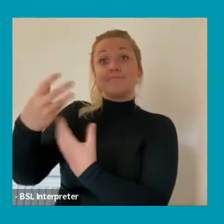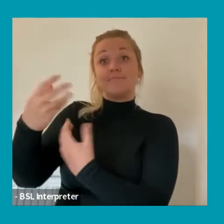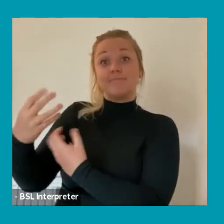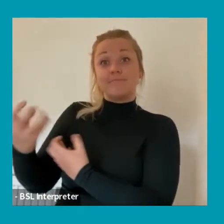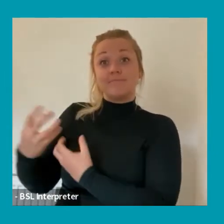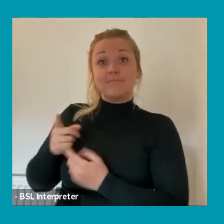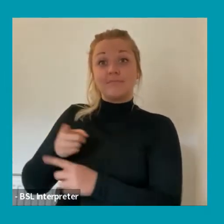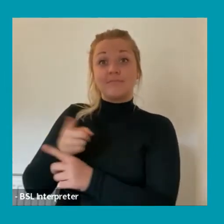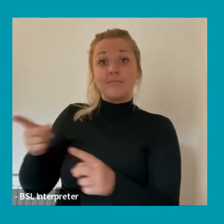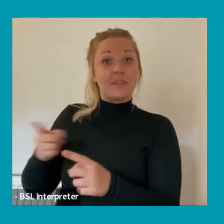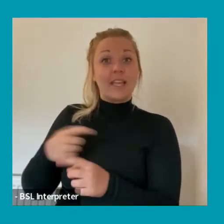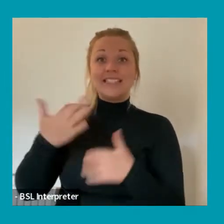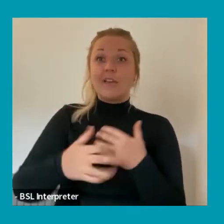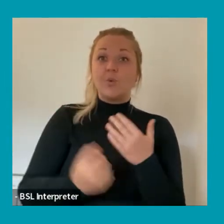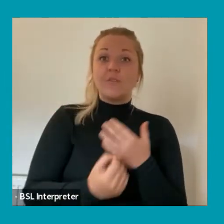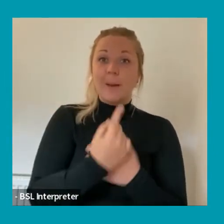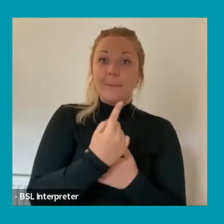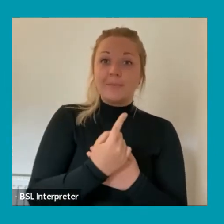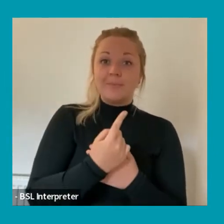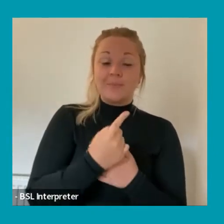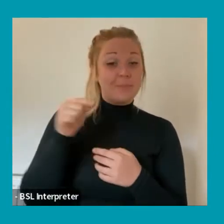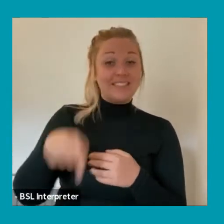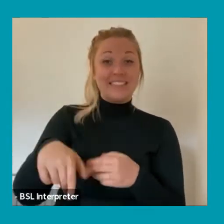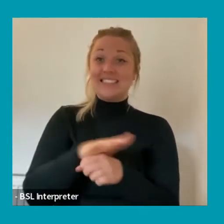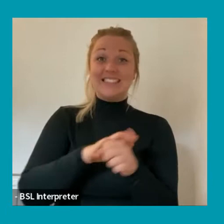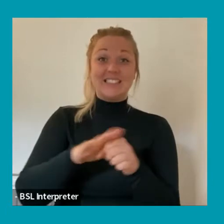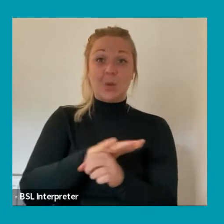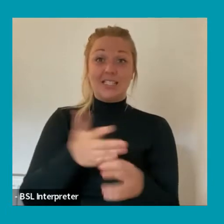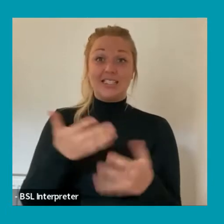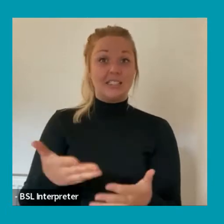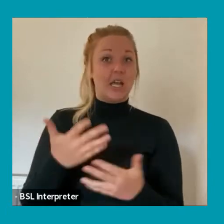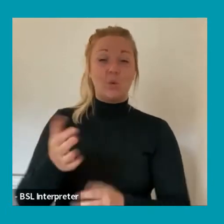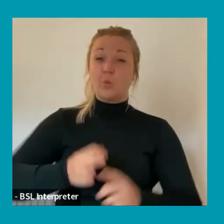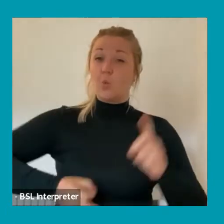better? There are no losers in the scenario R there? No, there aren't.